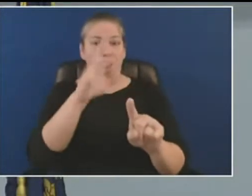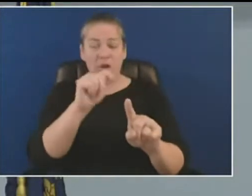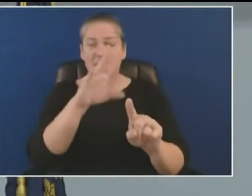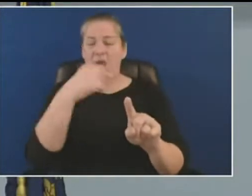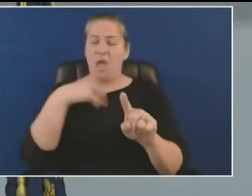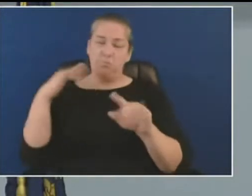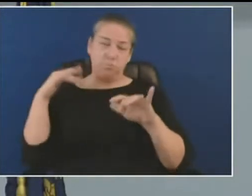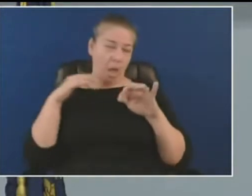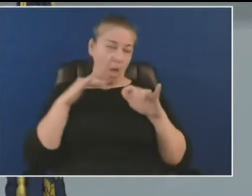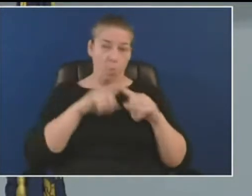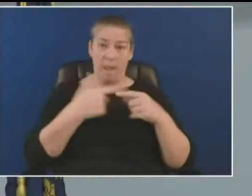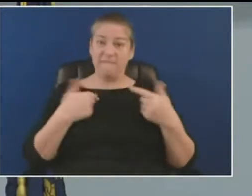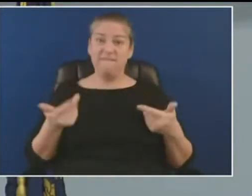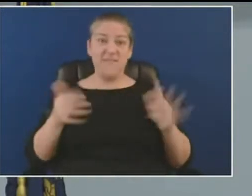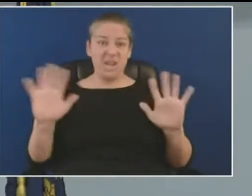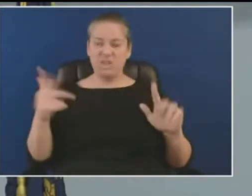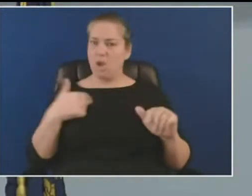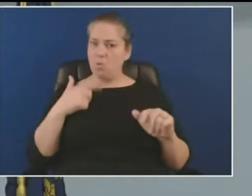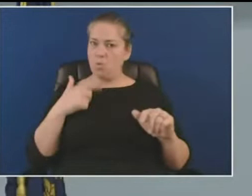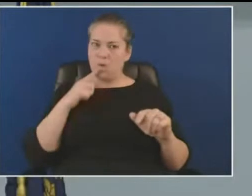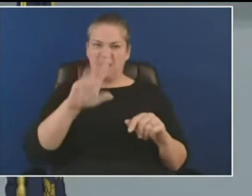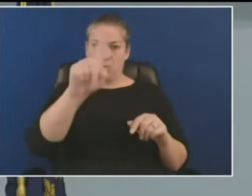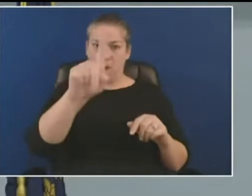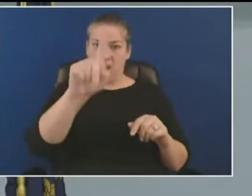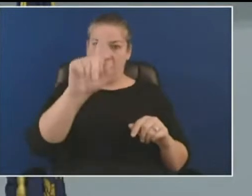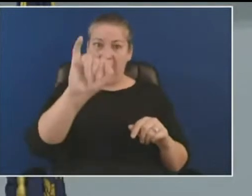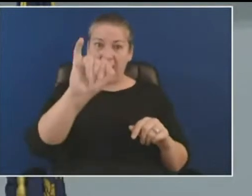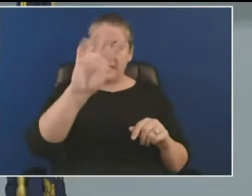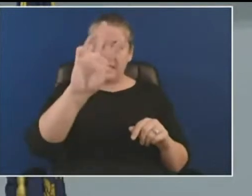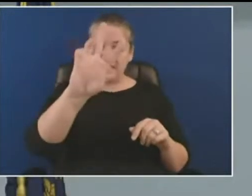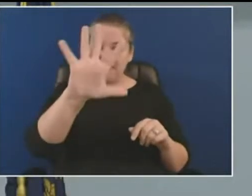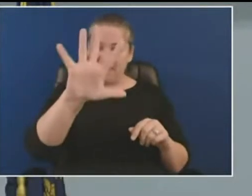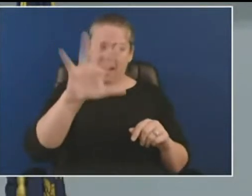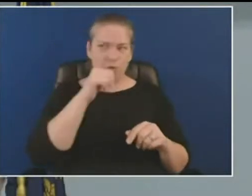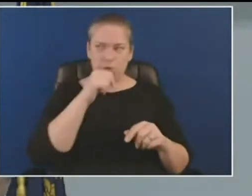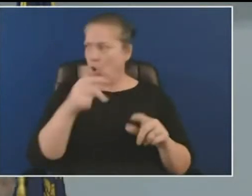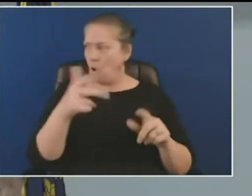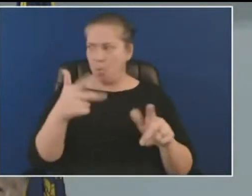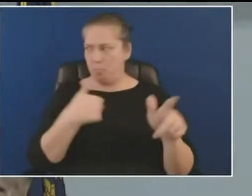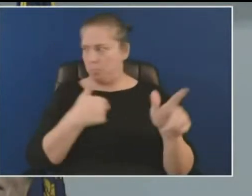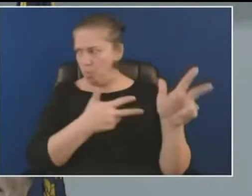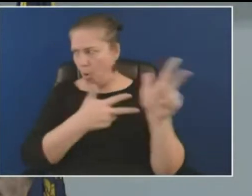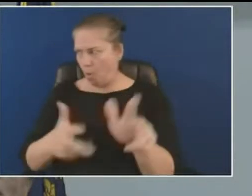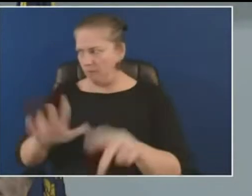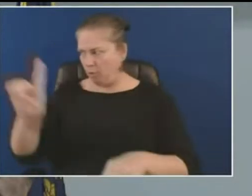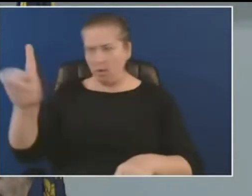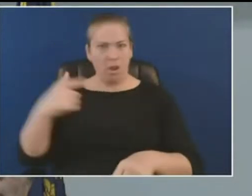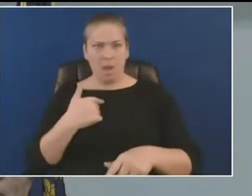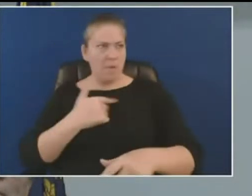to run up by 65. Don't pull me over. I'll be going up to horse cave before dusk.